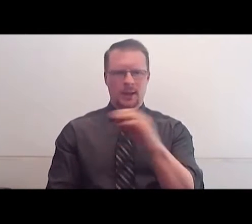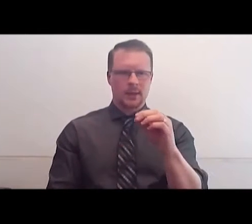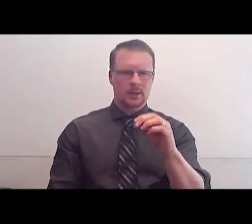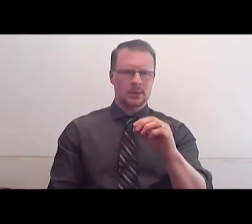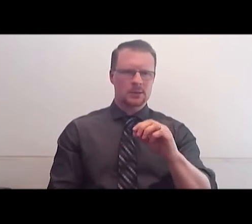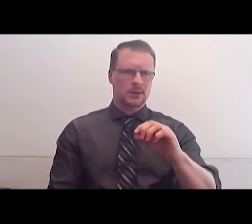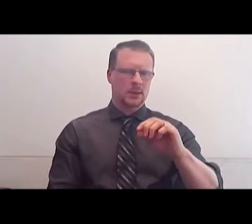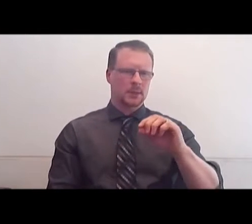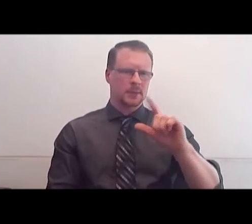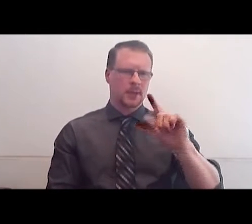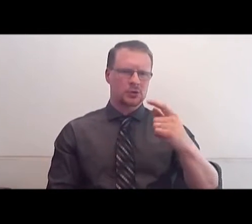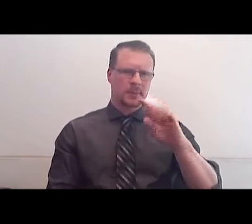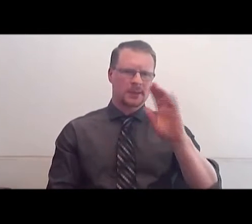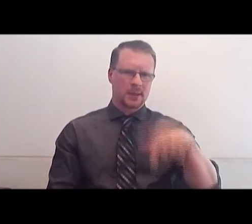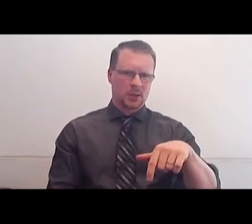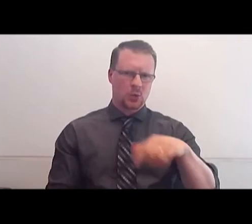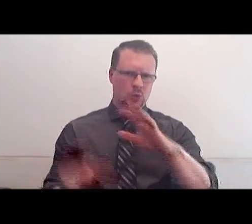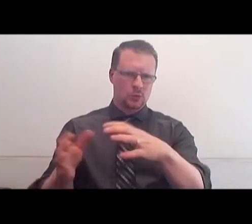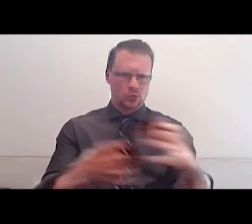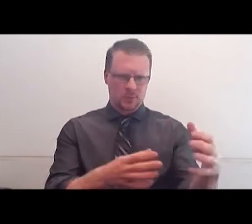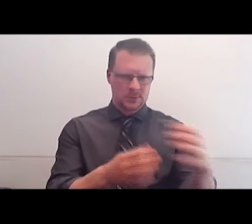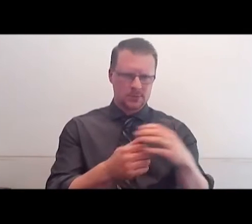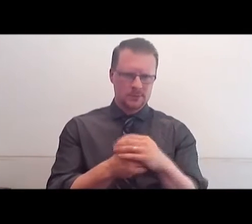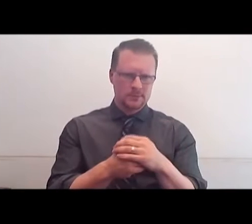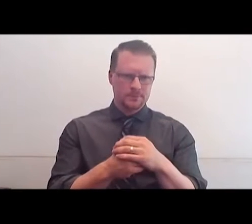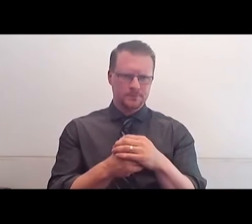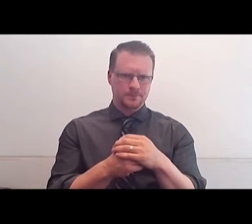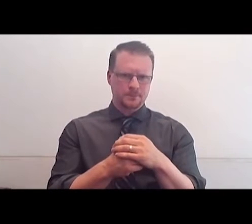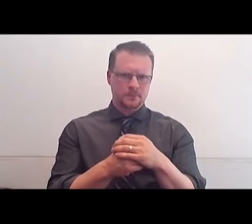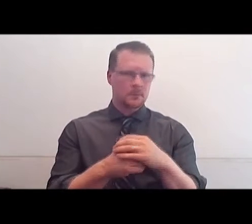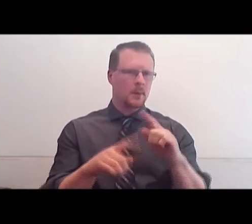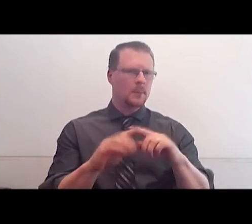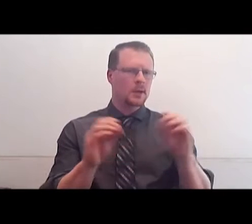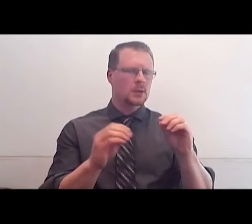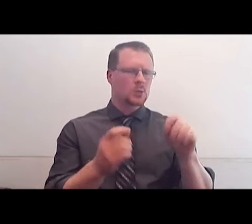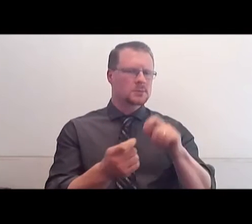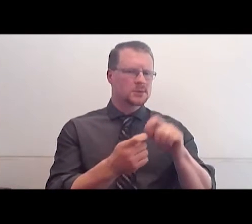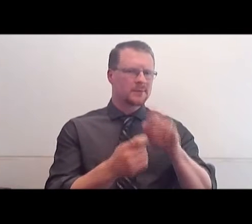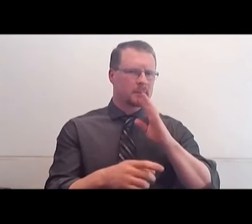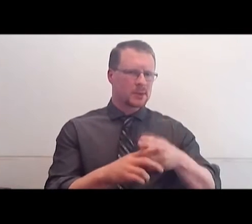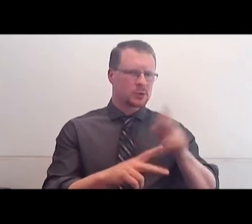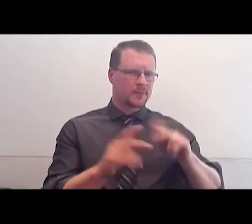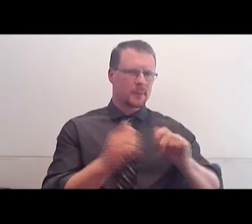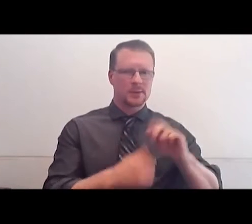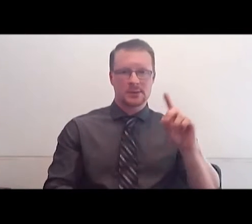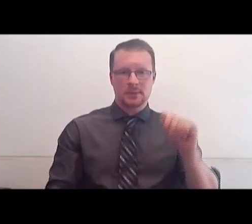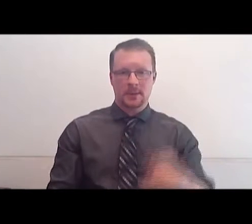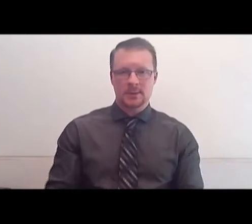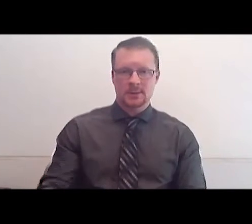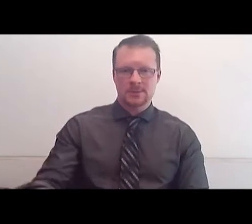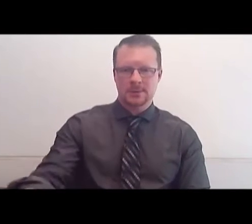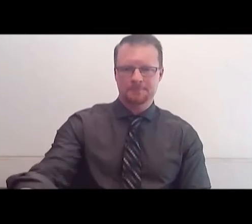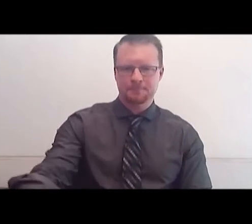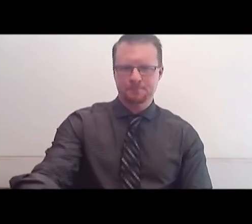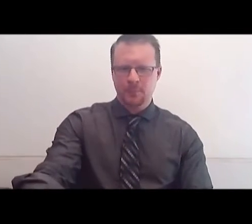including religious and LGBTQ groups, but there's no specific mention